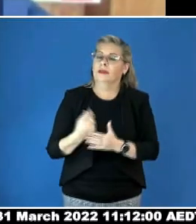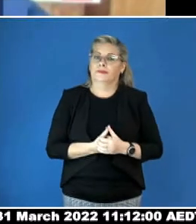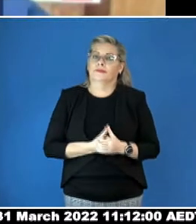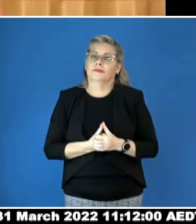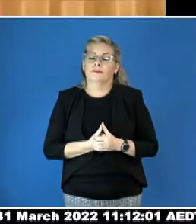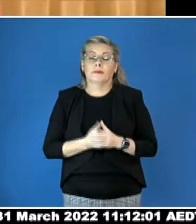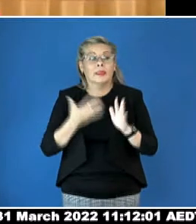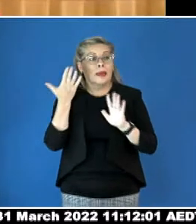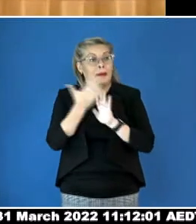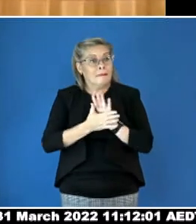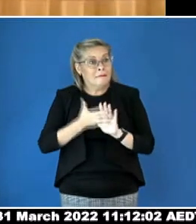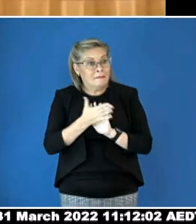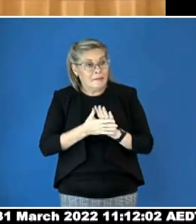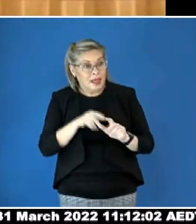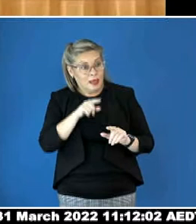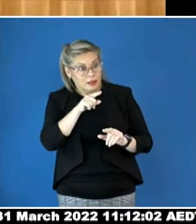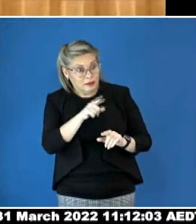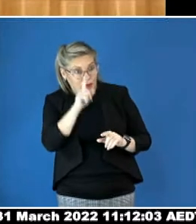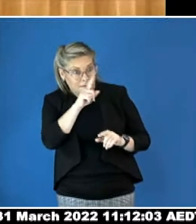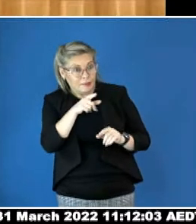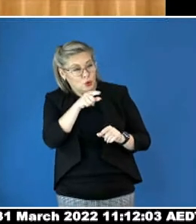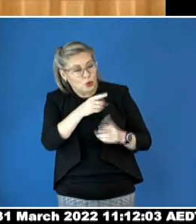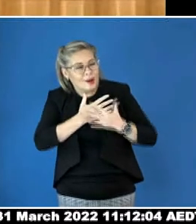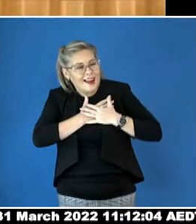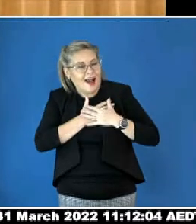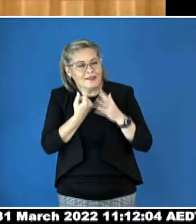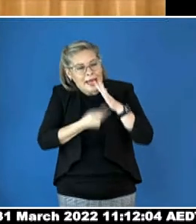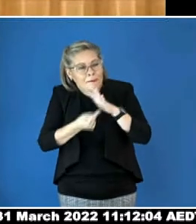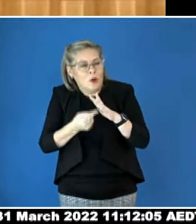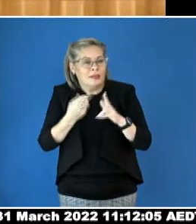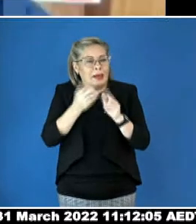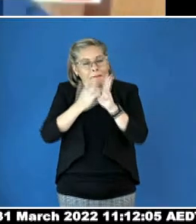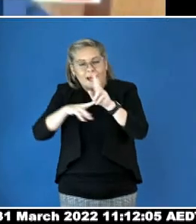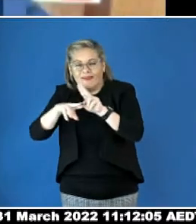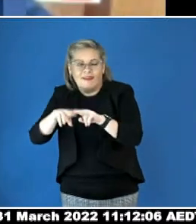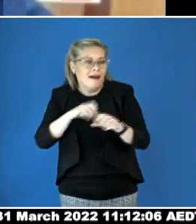And for you, the people who are closest to you believed you? Yes. Mmm.